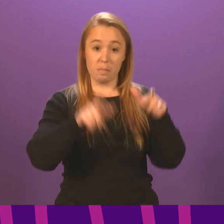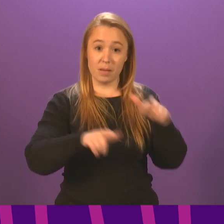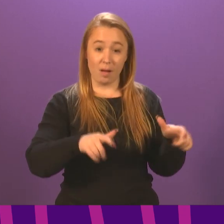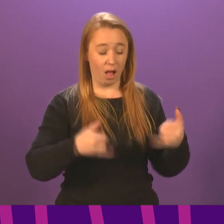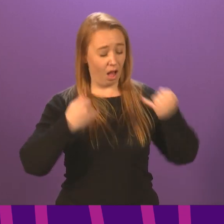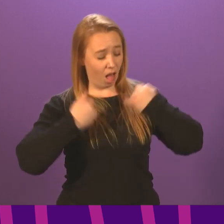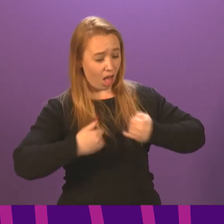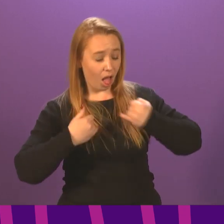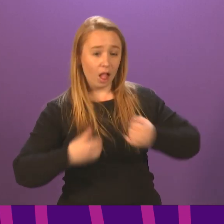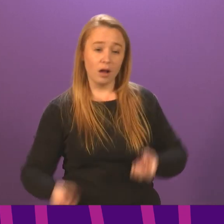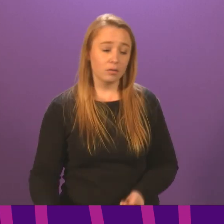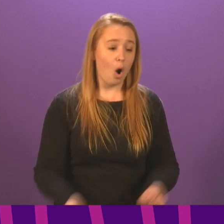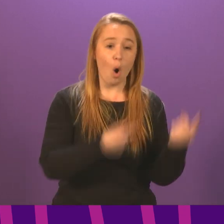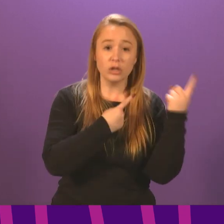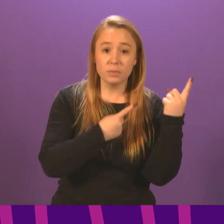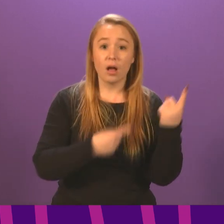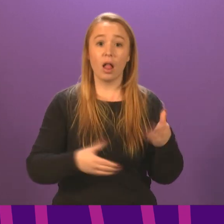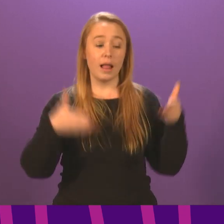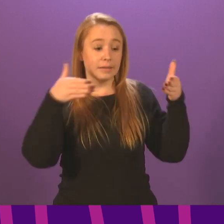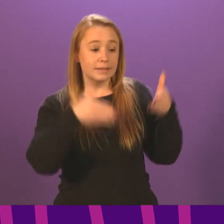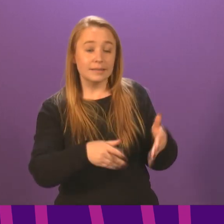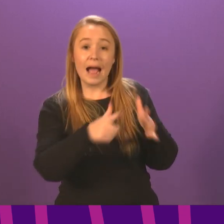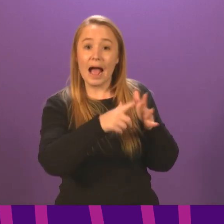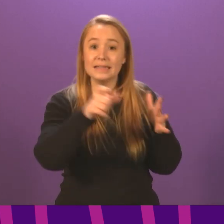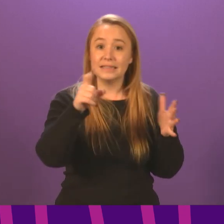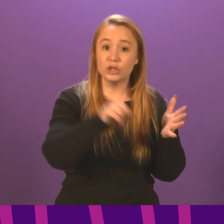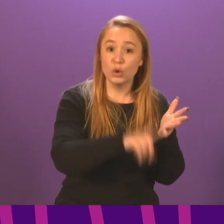ill, being hospitalised, going into intensive care and perhaps dying.